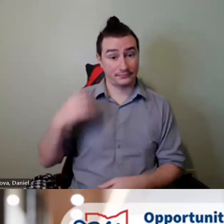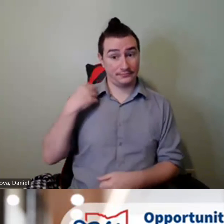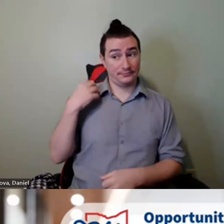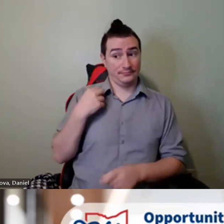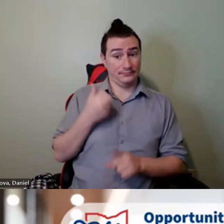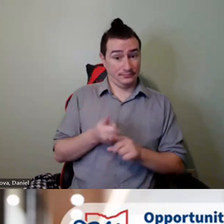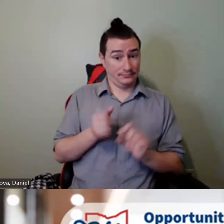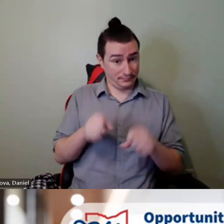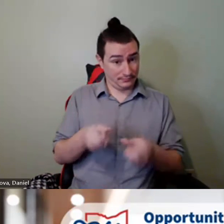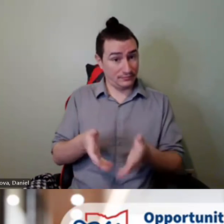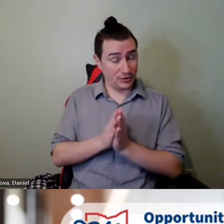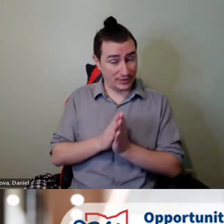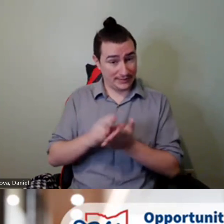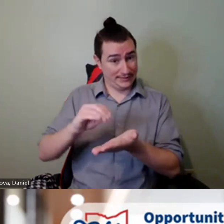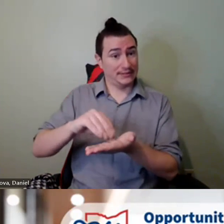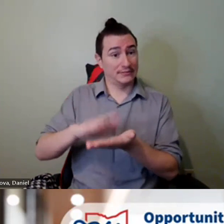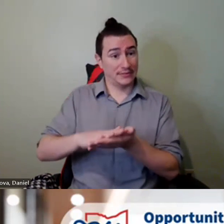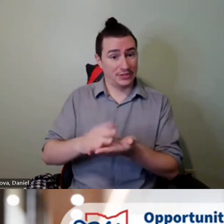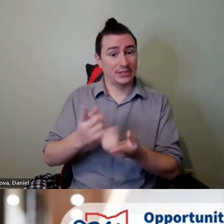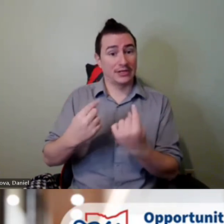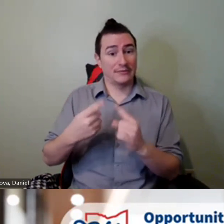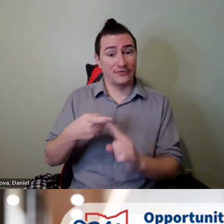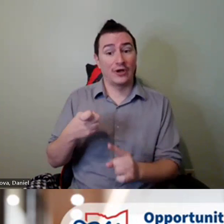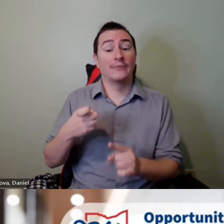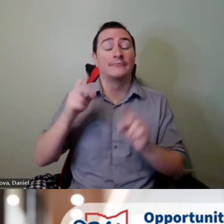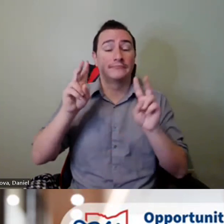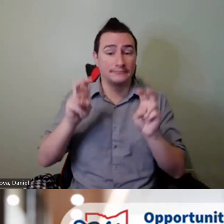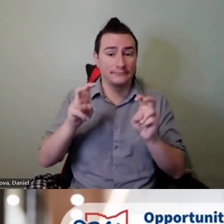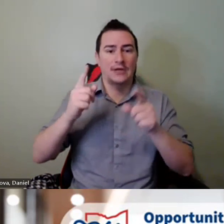documentation come from an appropriate type of provider to obtain that,